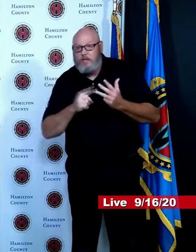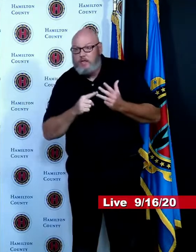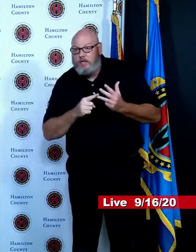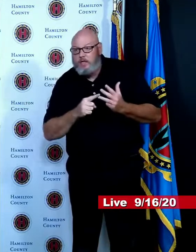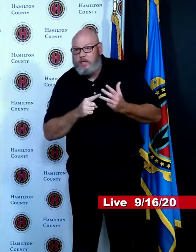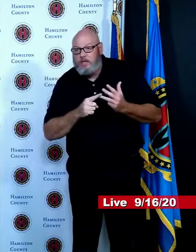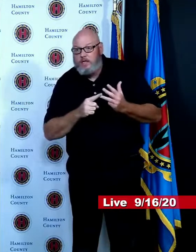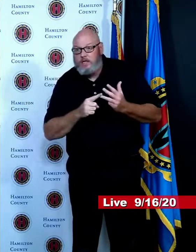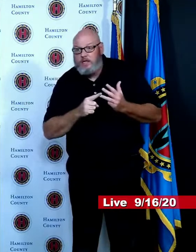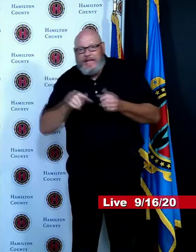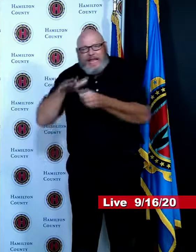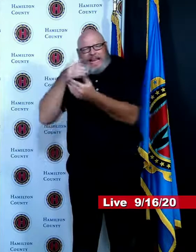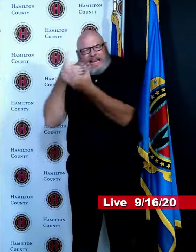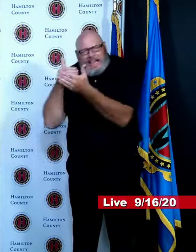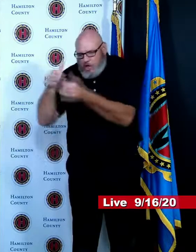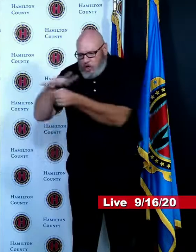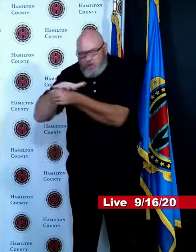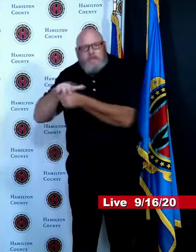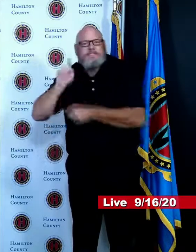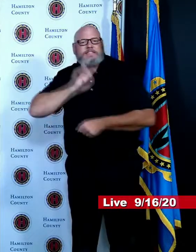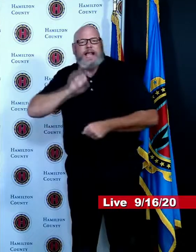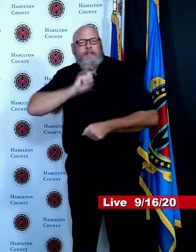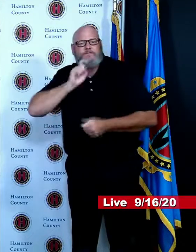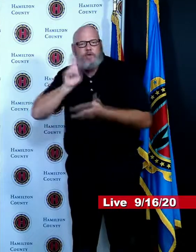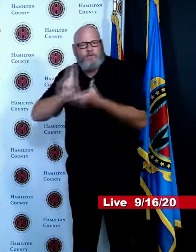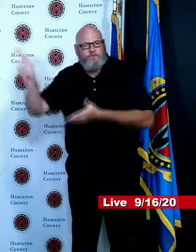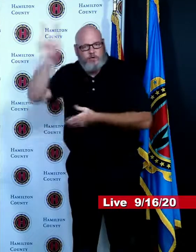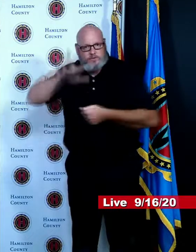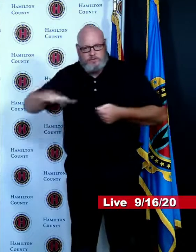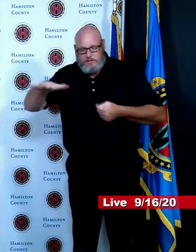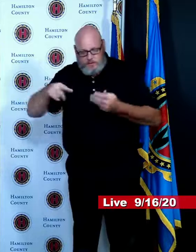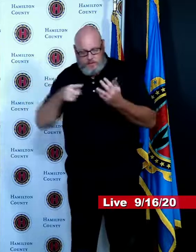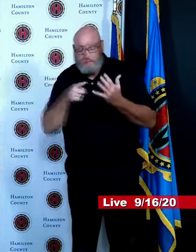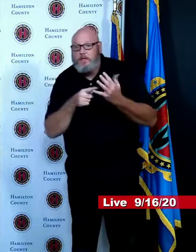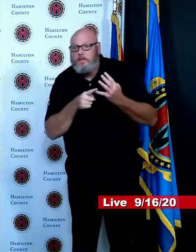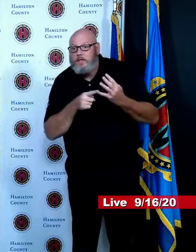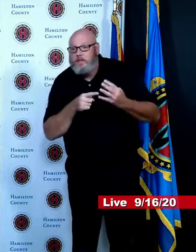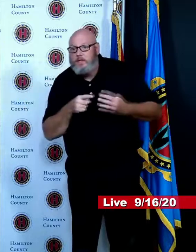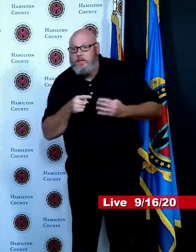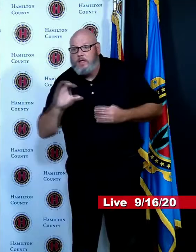Carthage College Hill parts of Oakley and downtown